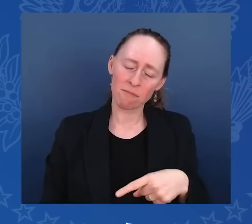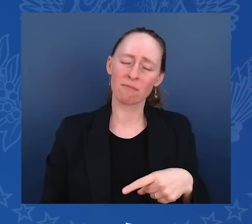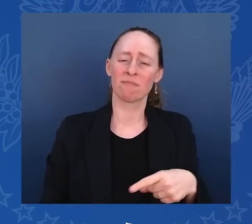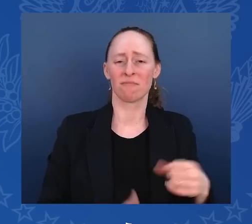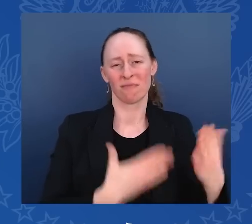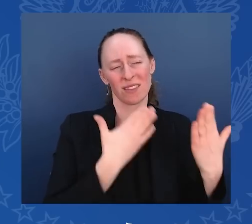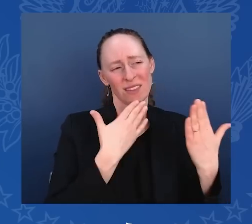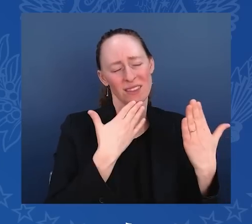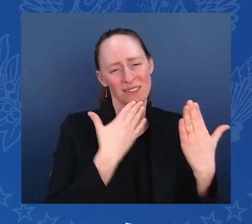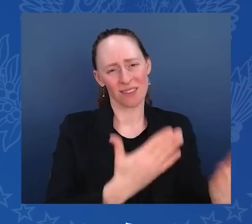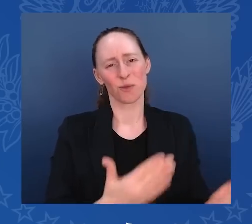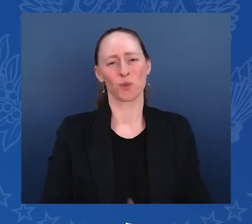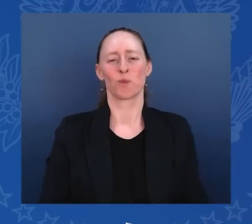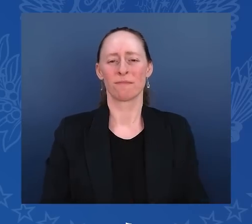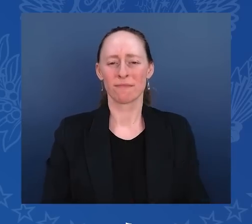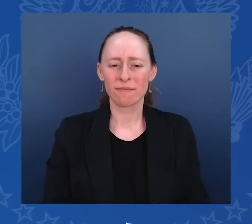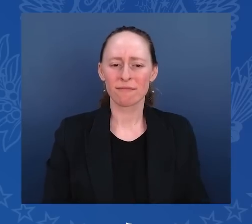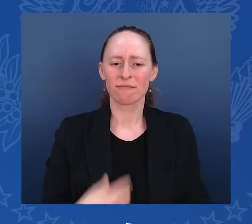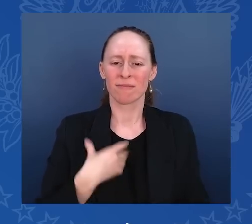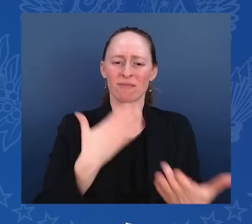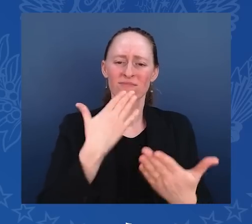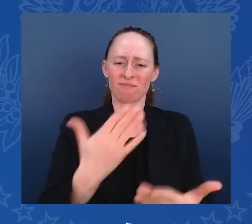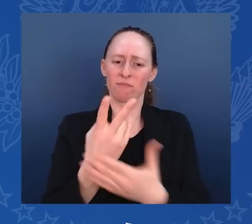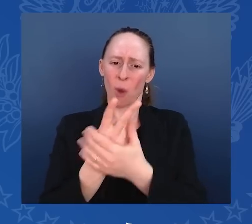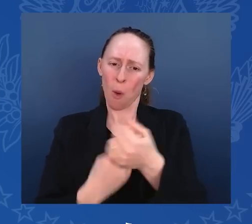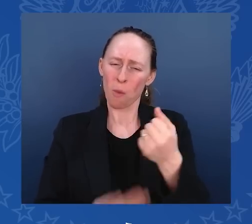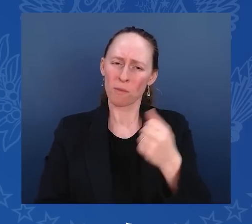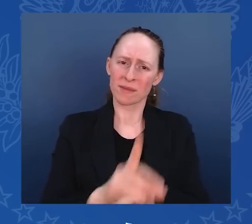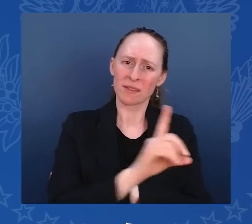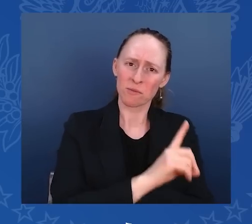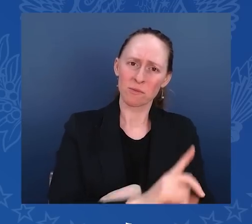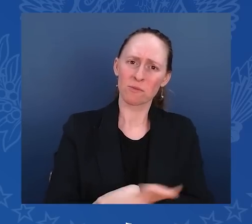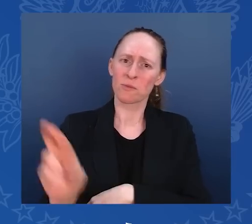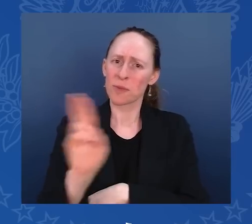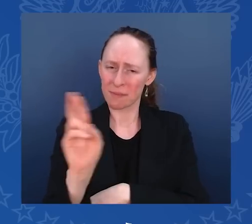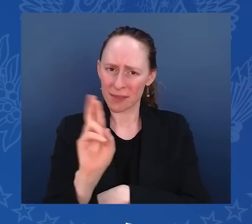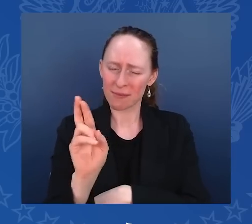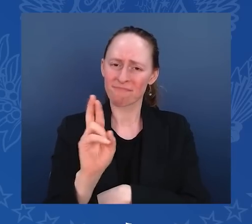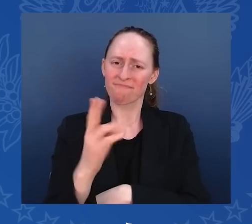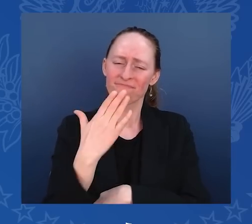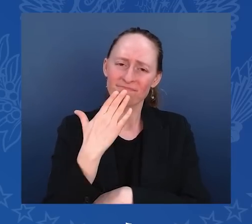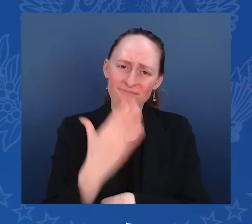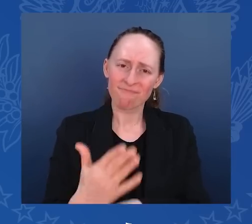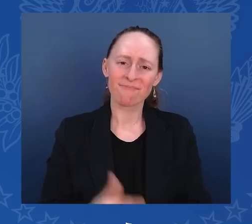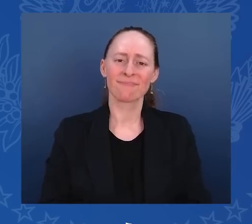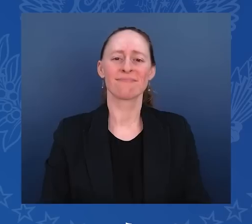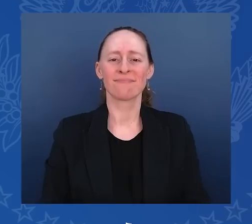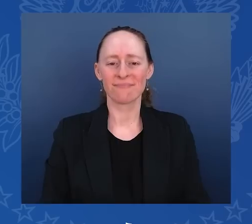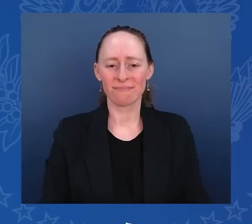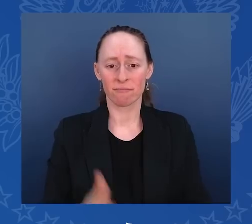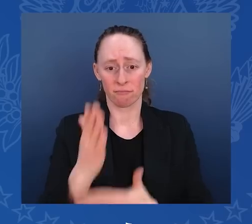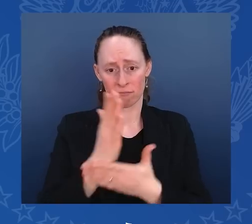As Senator Durbin noted, we did have some support from a group of Republican senators and that helped us.